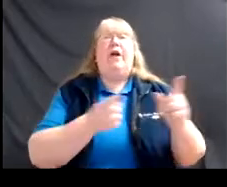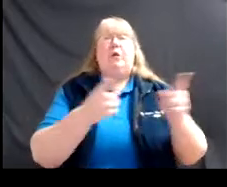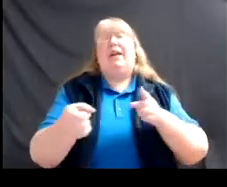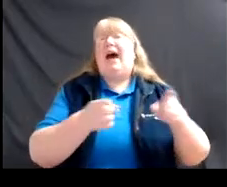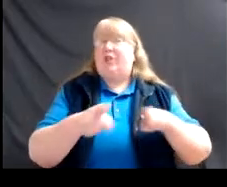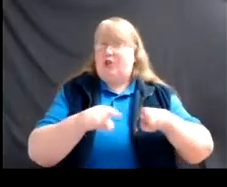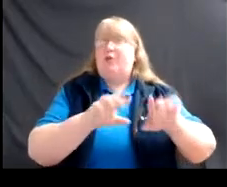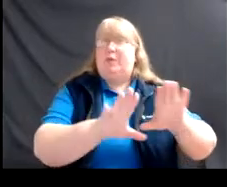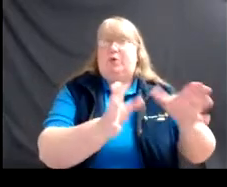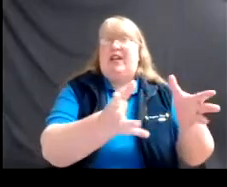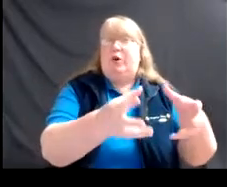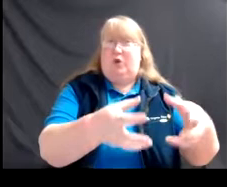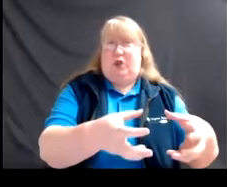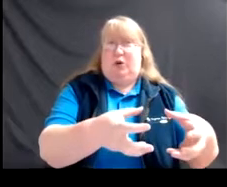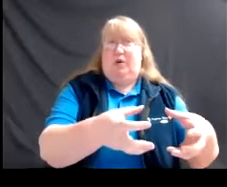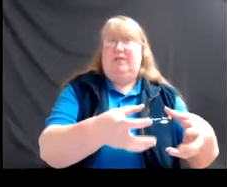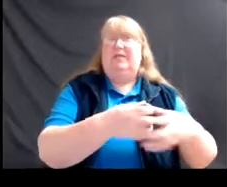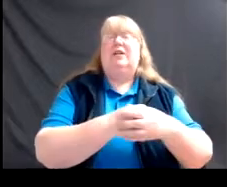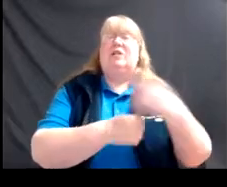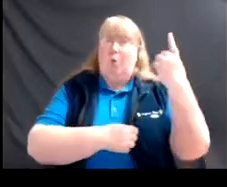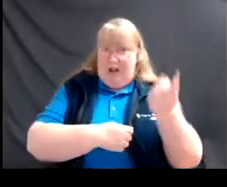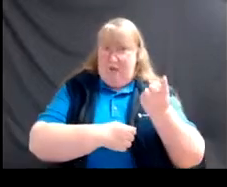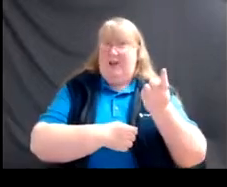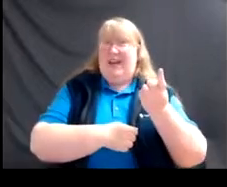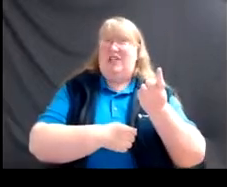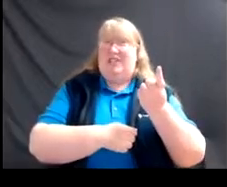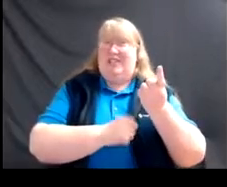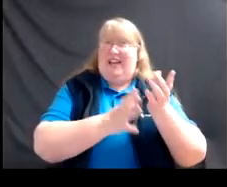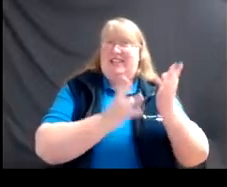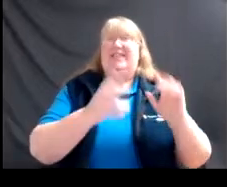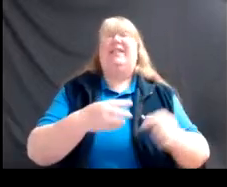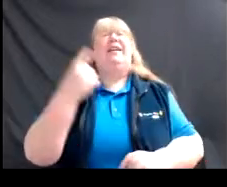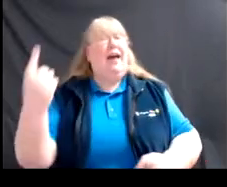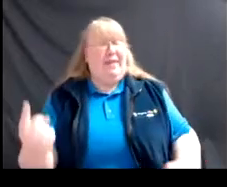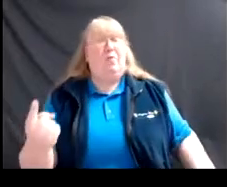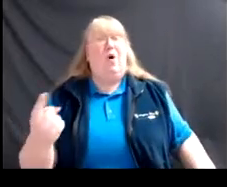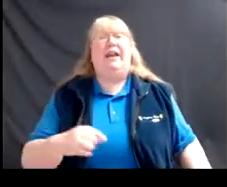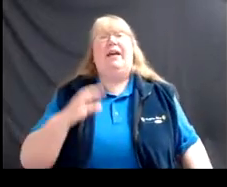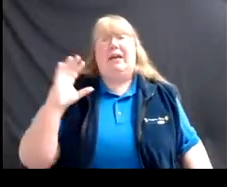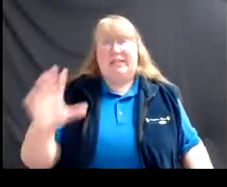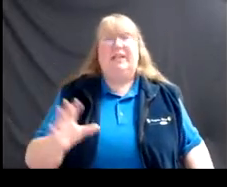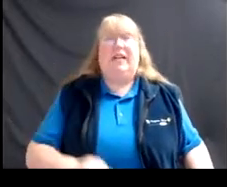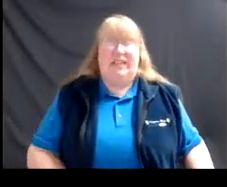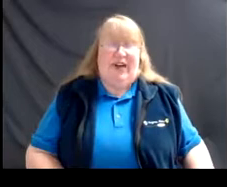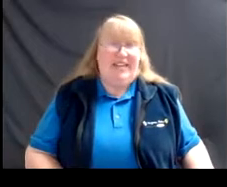you would have to choose between the two. So one communications device. Then one signaling device.